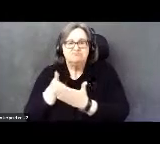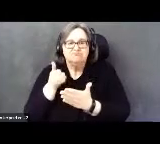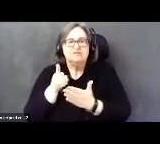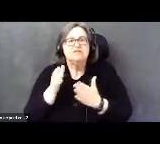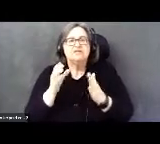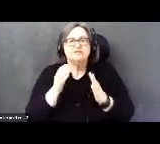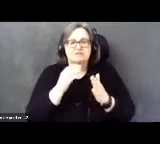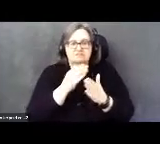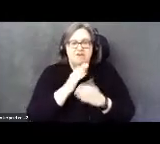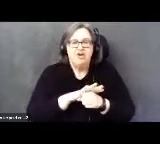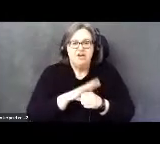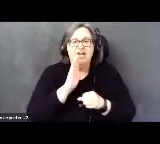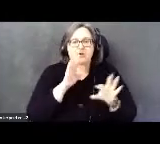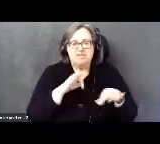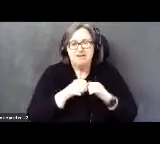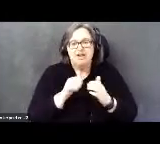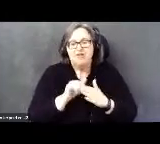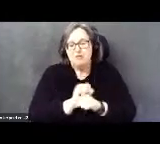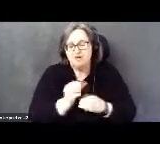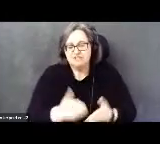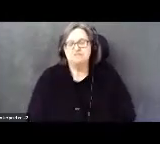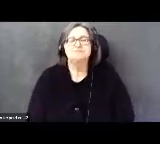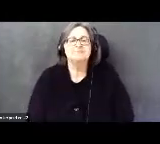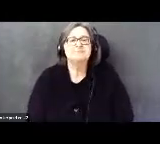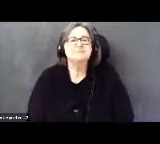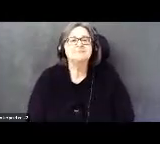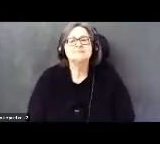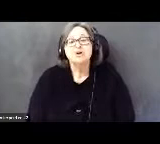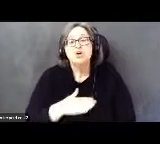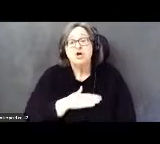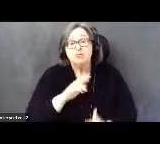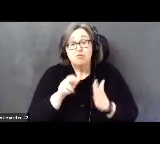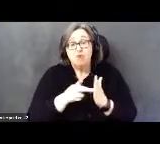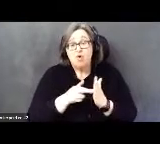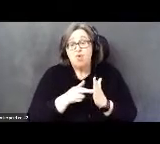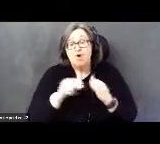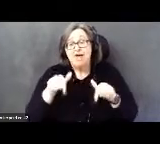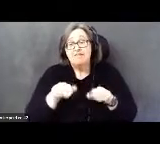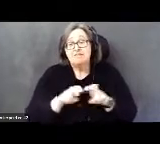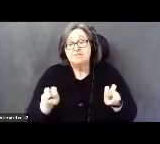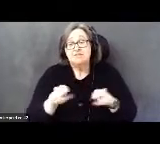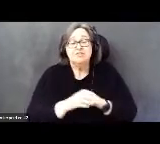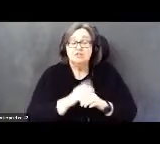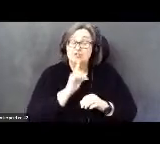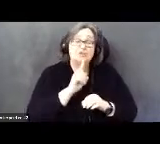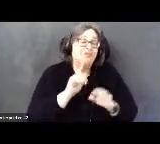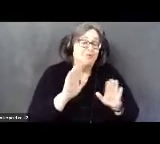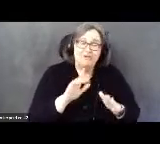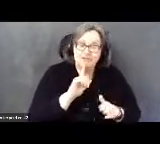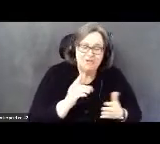works here. My role on this panel -- it is wonderful to be here and be a part of the